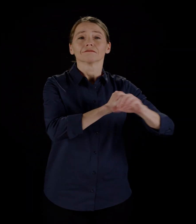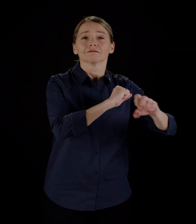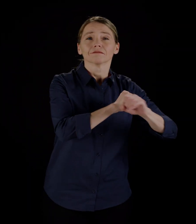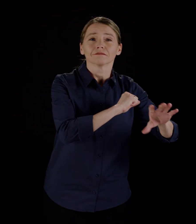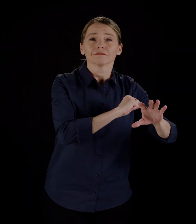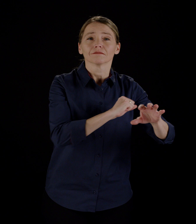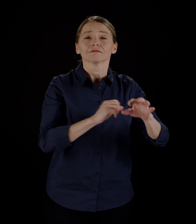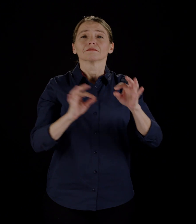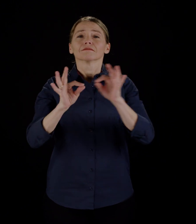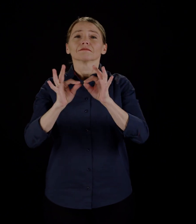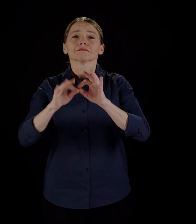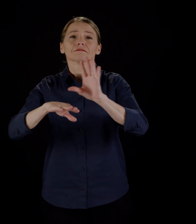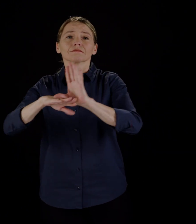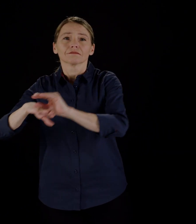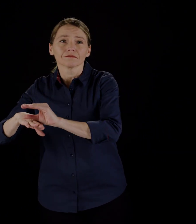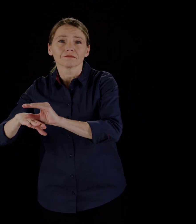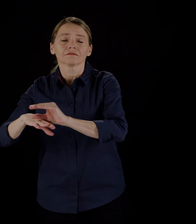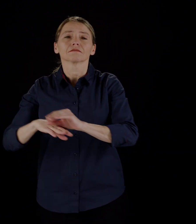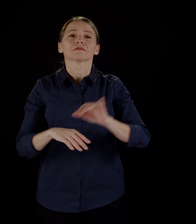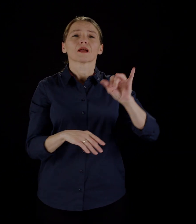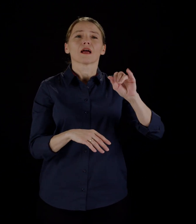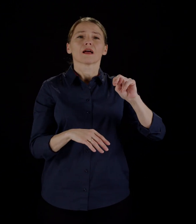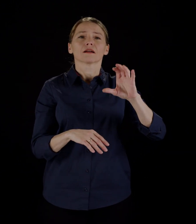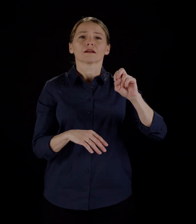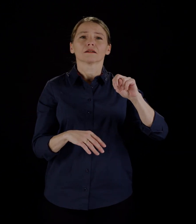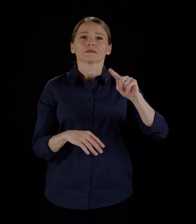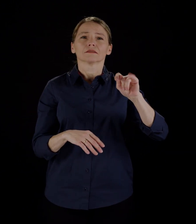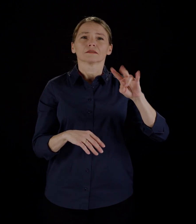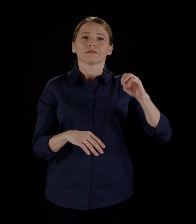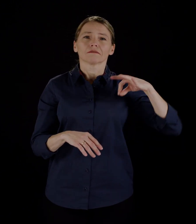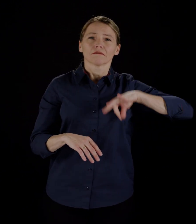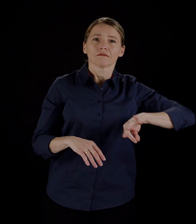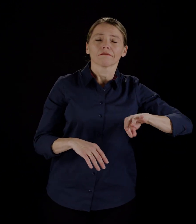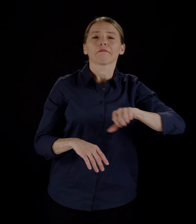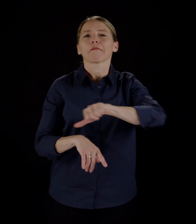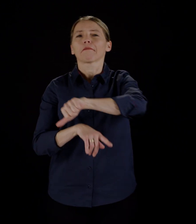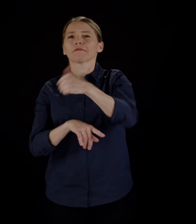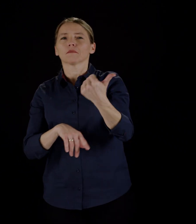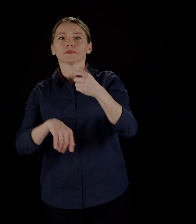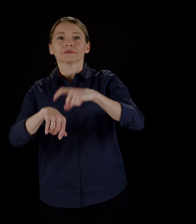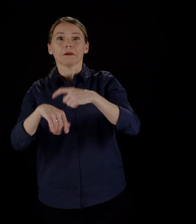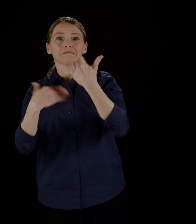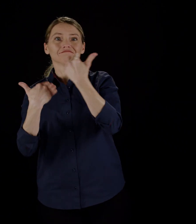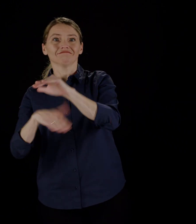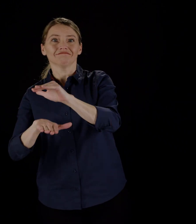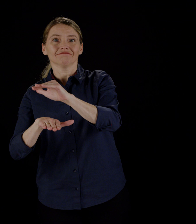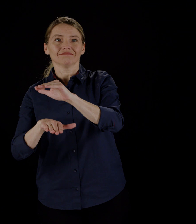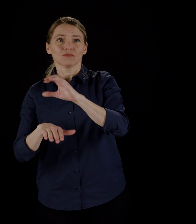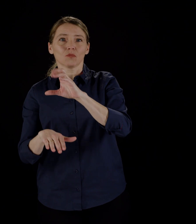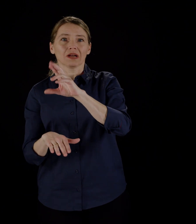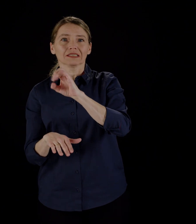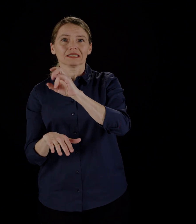Promotions, discounts, incentives, and other time-limited credits/offers are various incentives